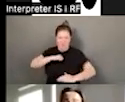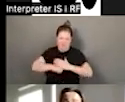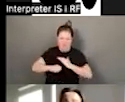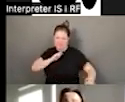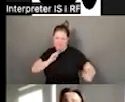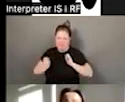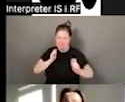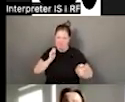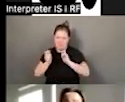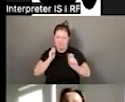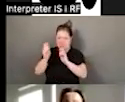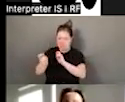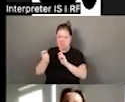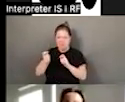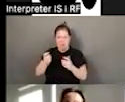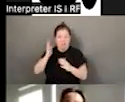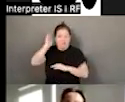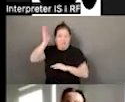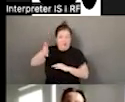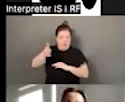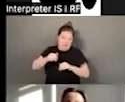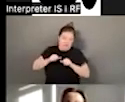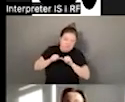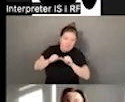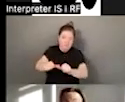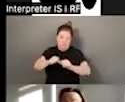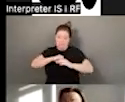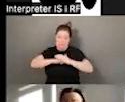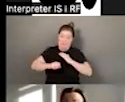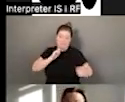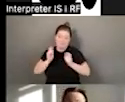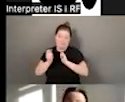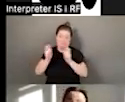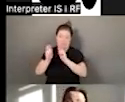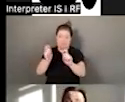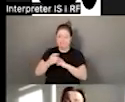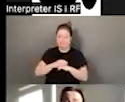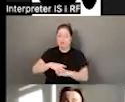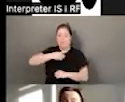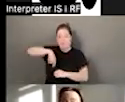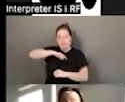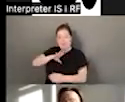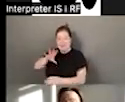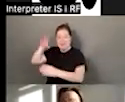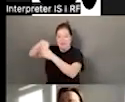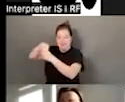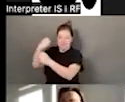And we're also quite a lot engaged in standards production and also carrying out studies